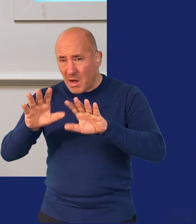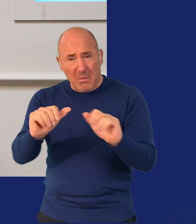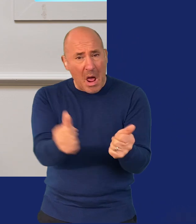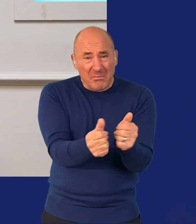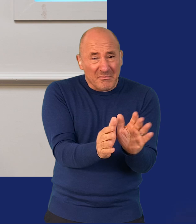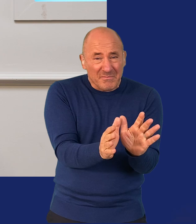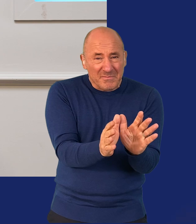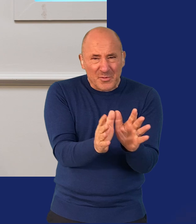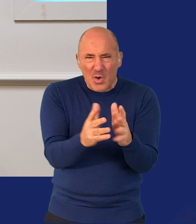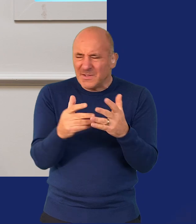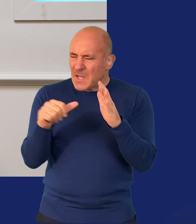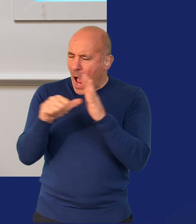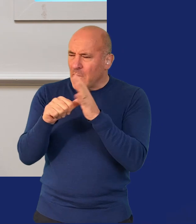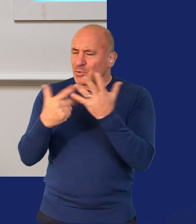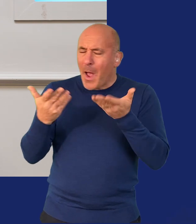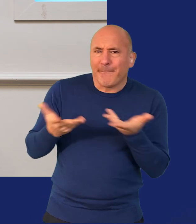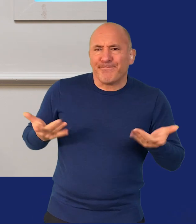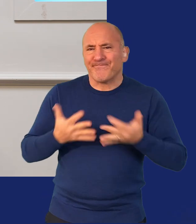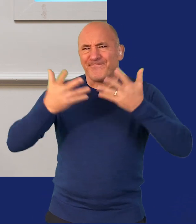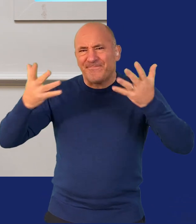So, it's just this kind of strange field, really.